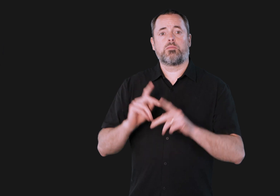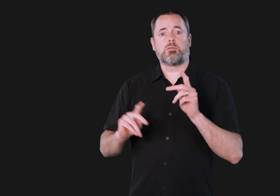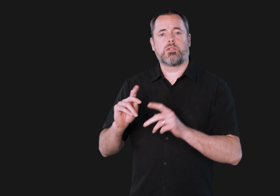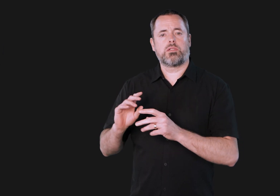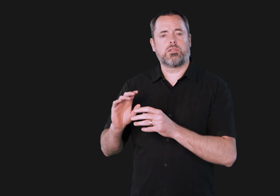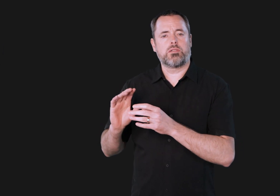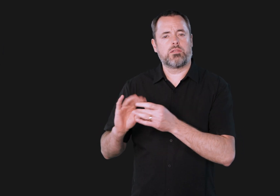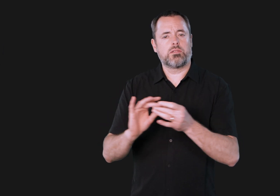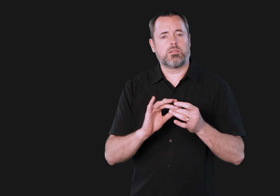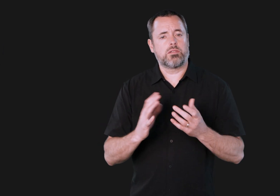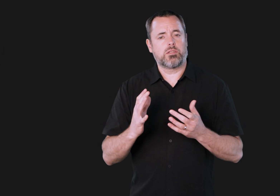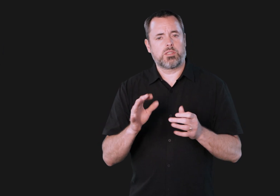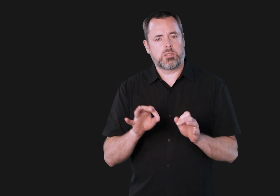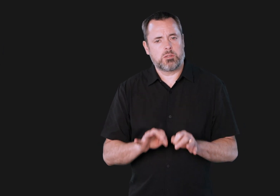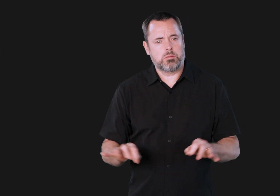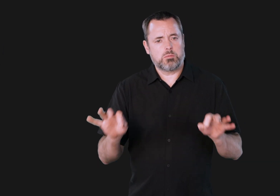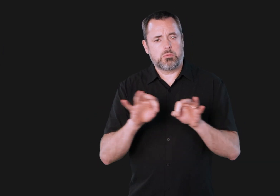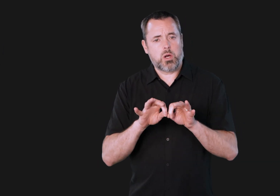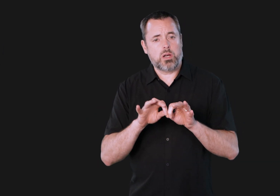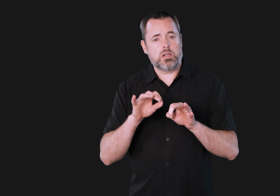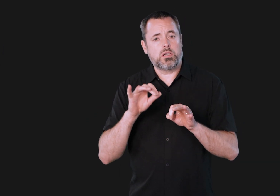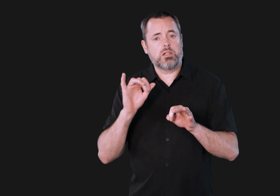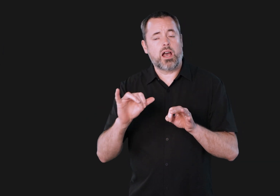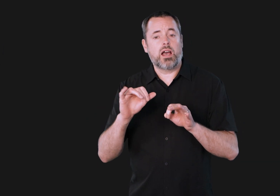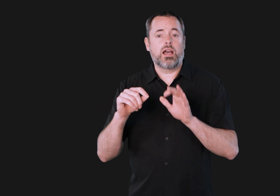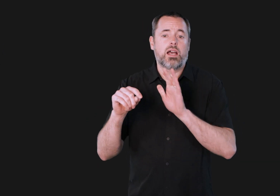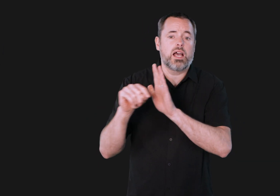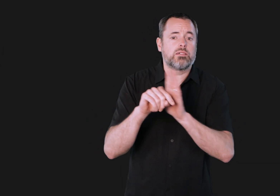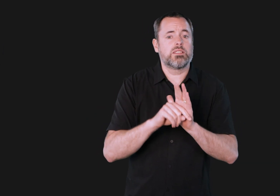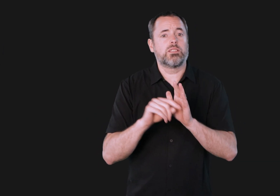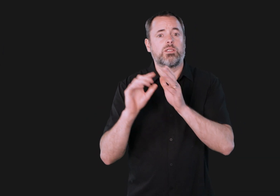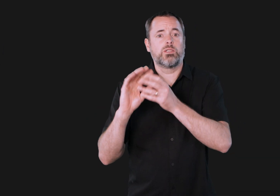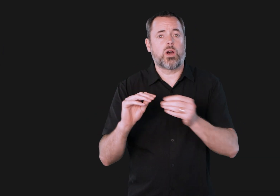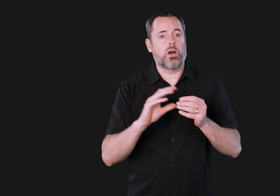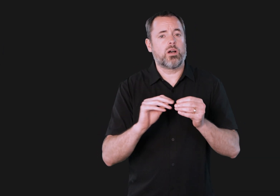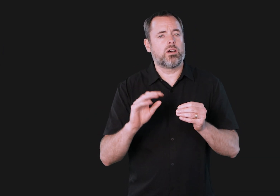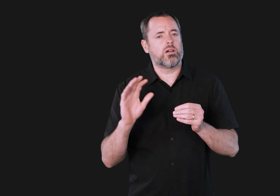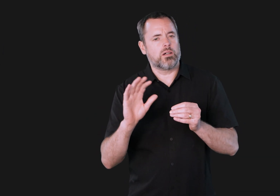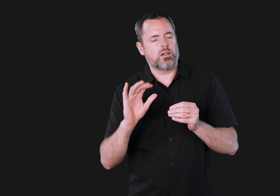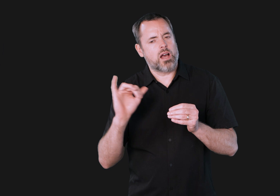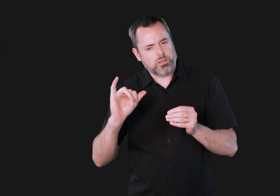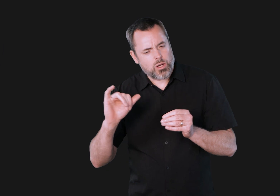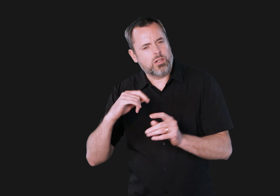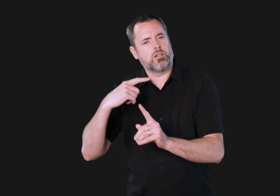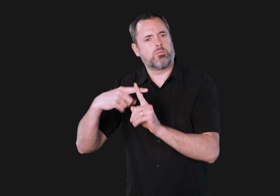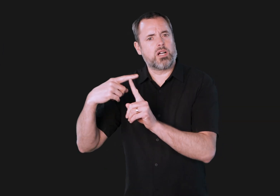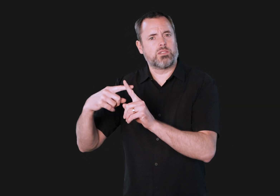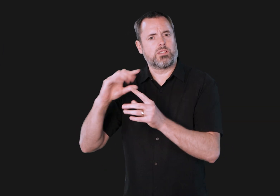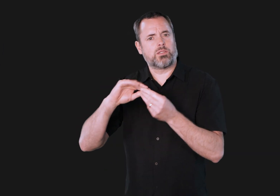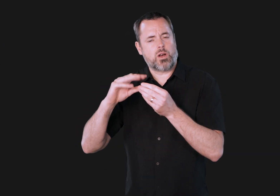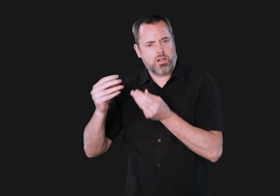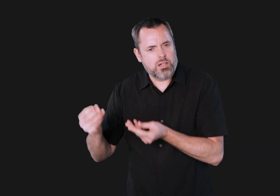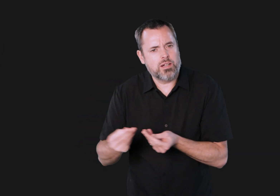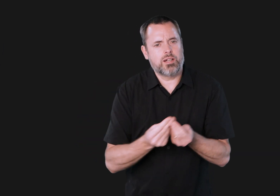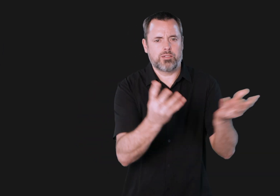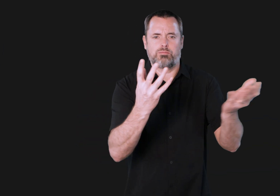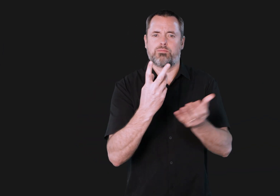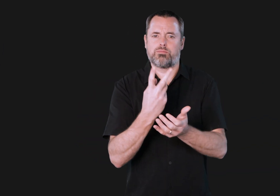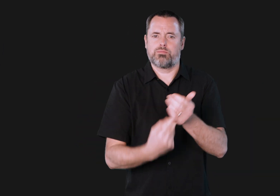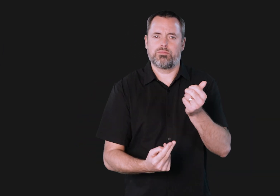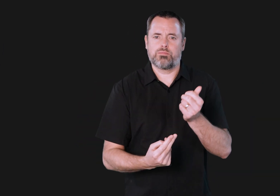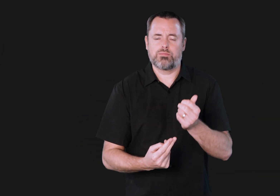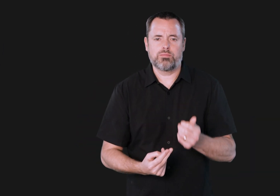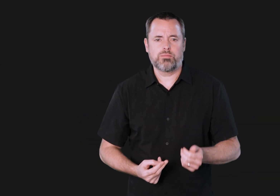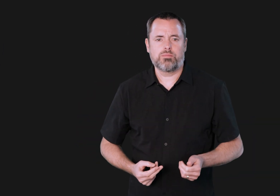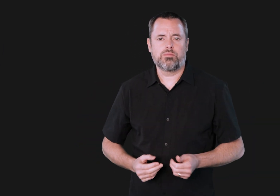People said that it is important to report positive stories along with the negative ones.